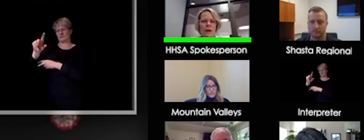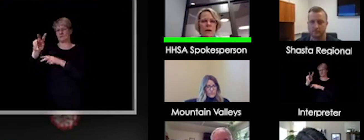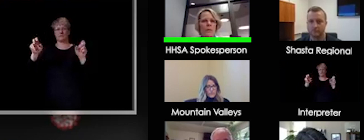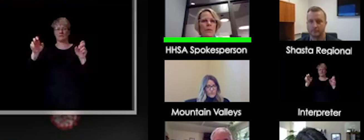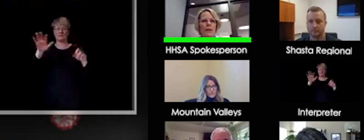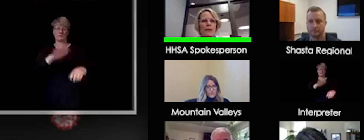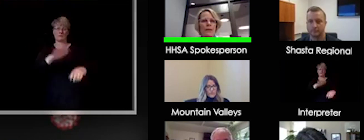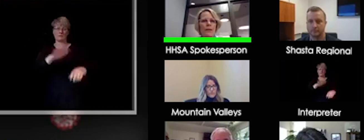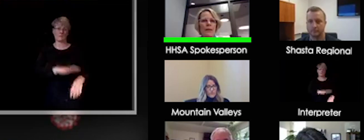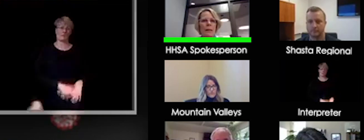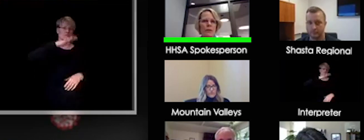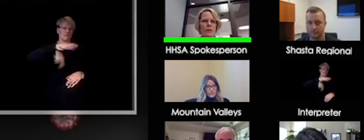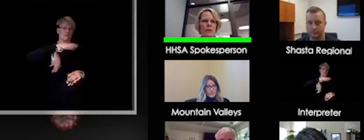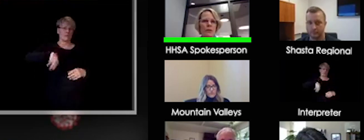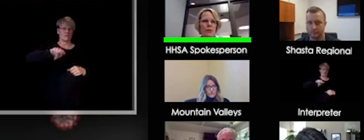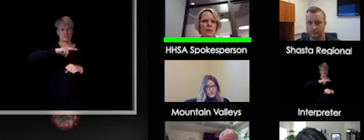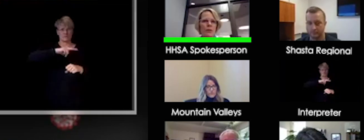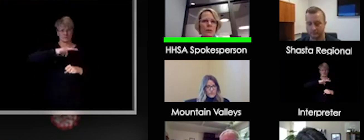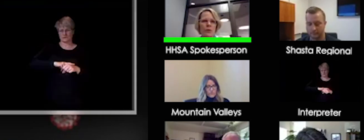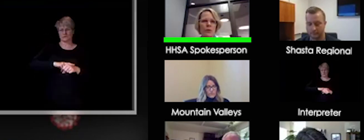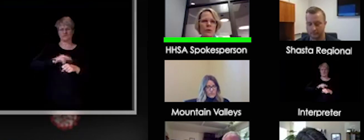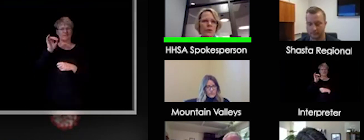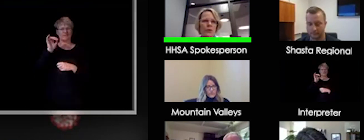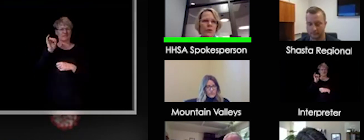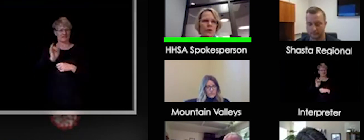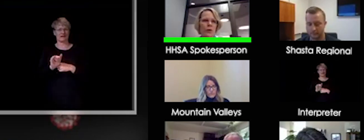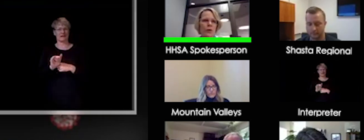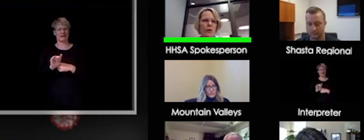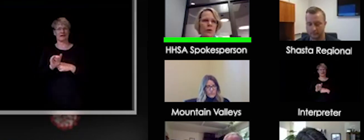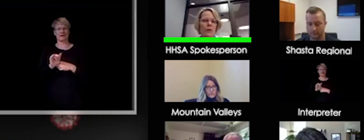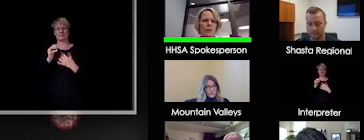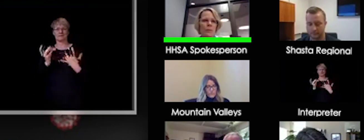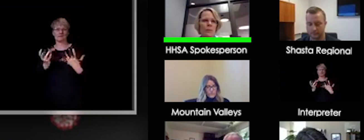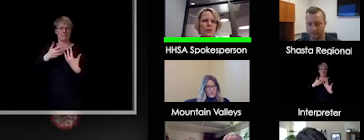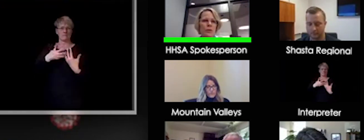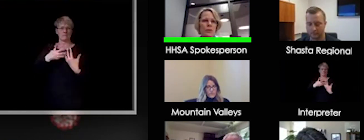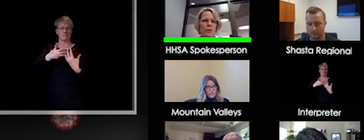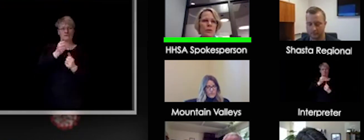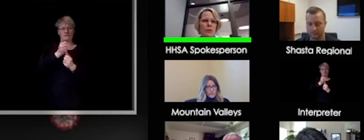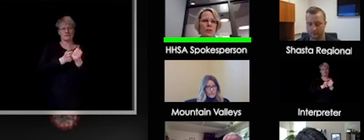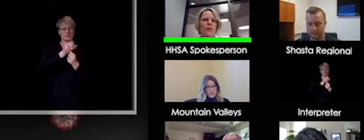that’s tailored to your particular jurisdiction in terms of the measures that you use and